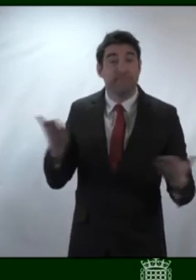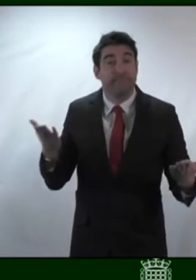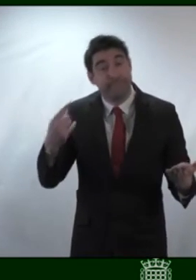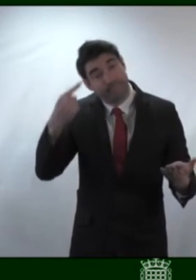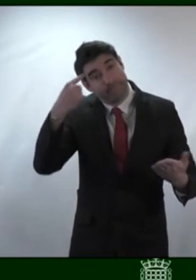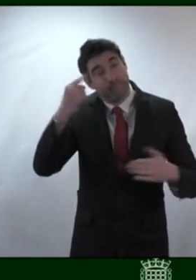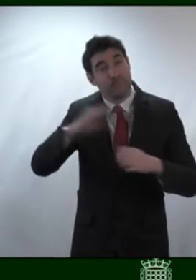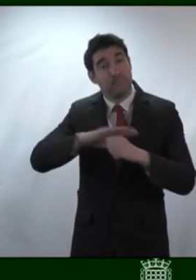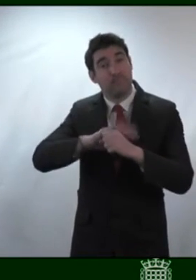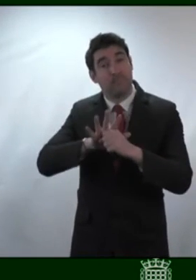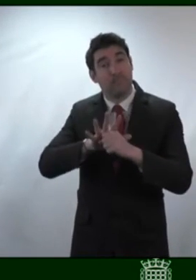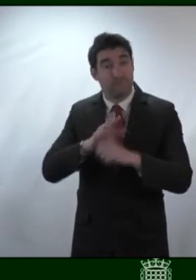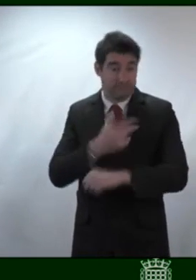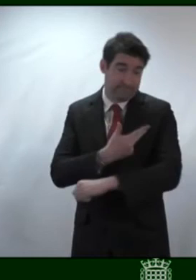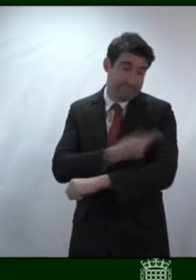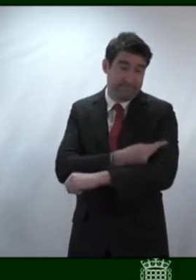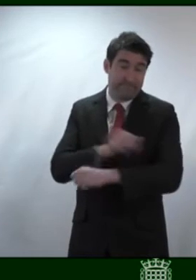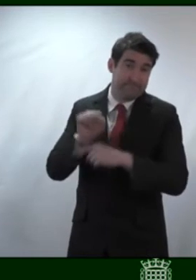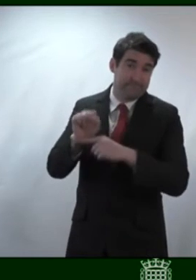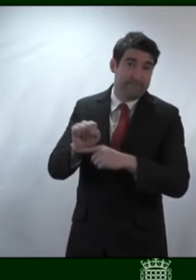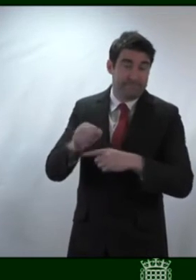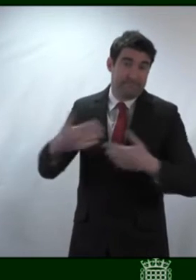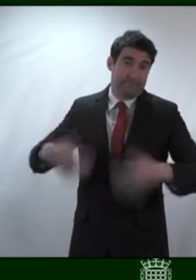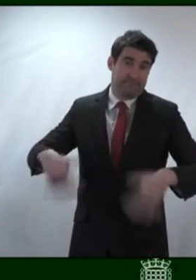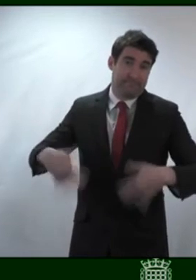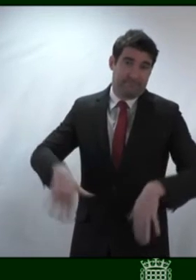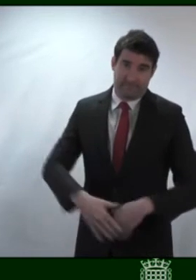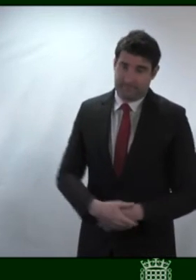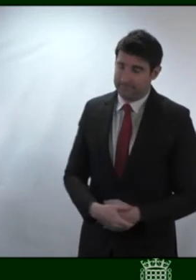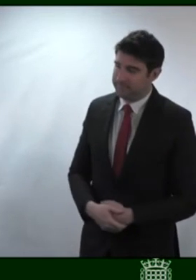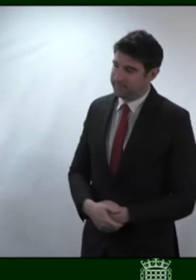look at the events of the last few months. >> Alex Norris (Nottingham North) (Lab/Co-op)